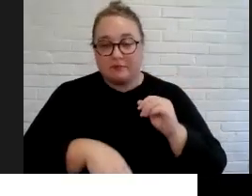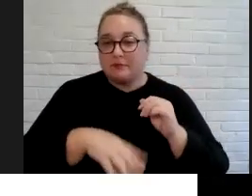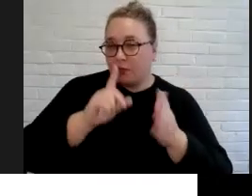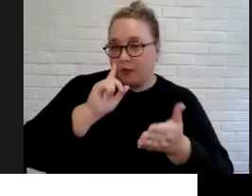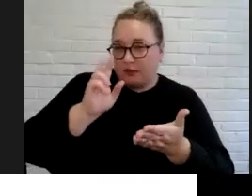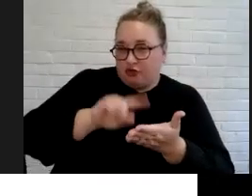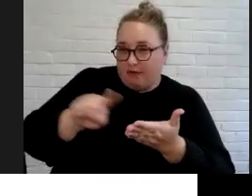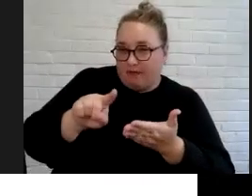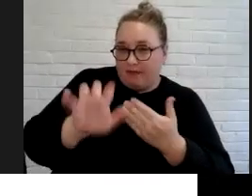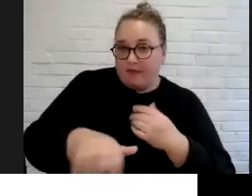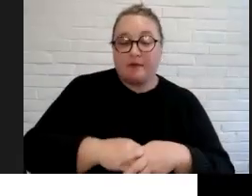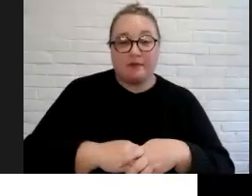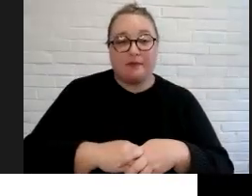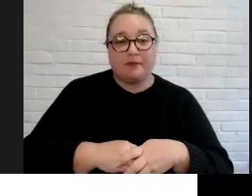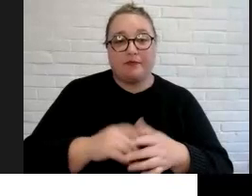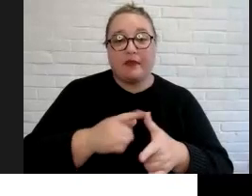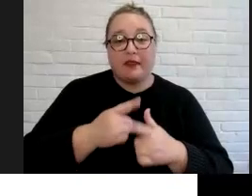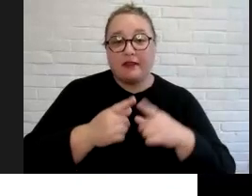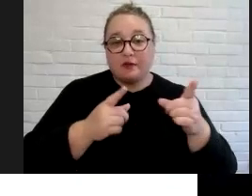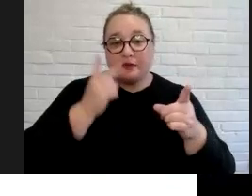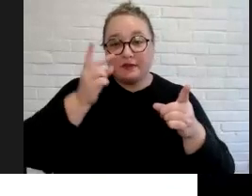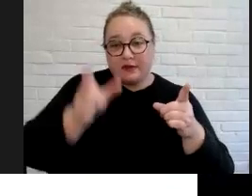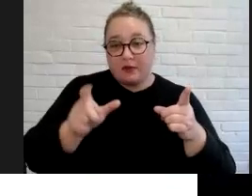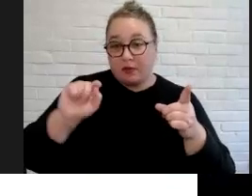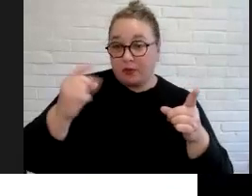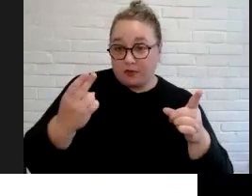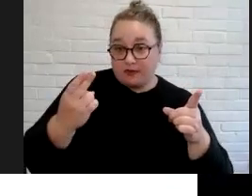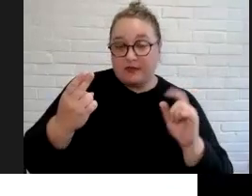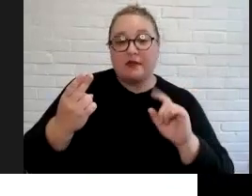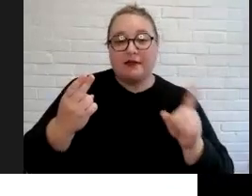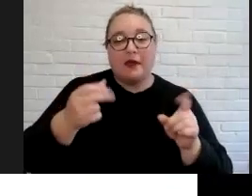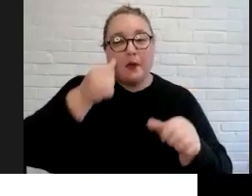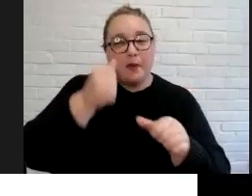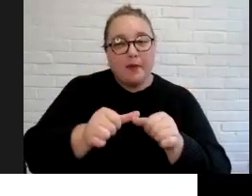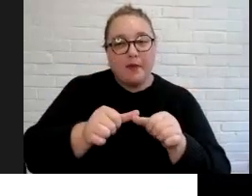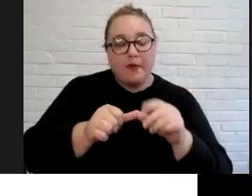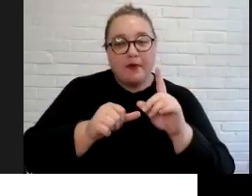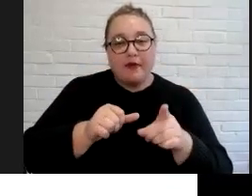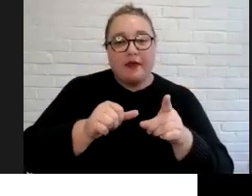Then on Thursday. Because remember, the discussion is due Wednesday night.